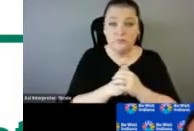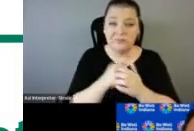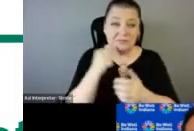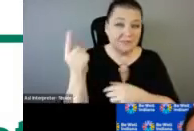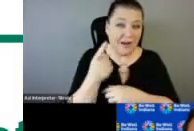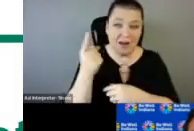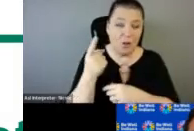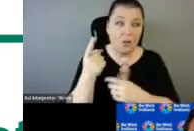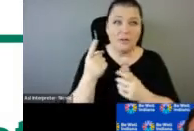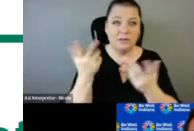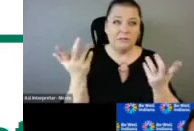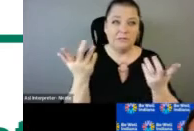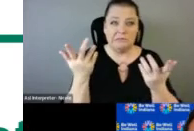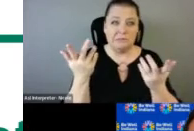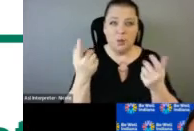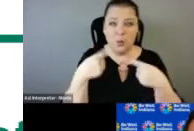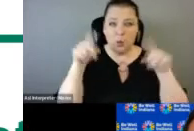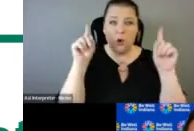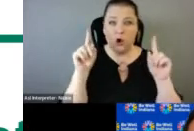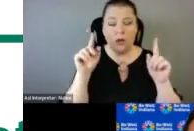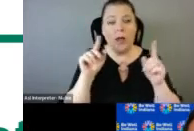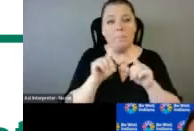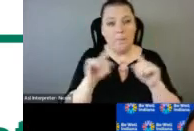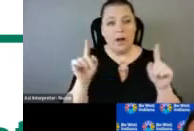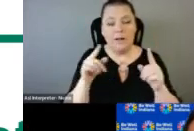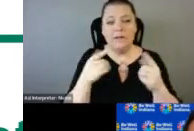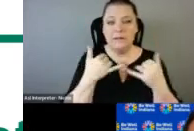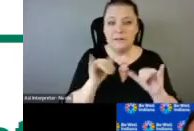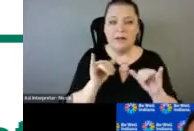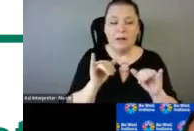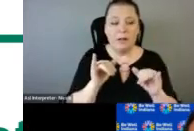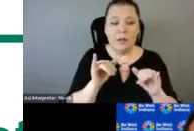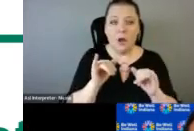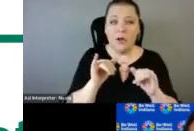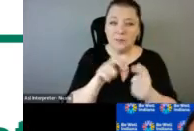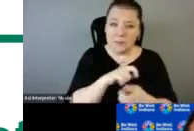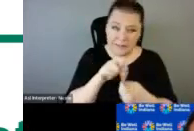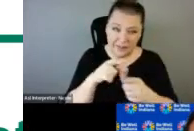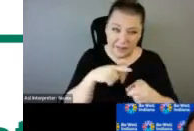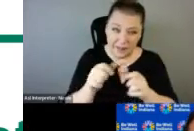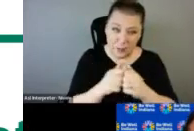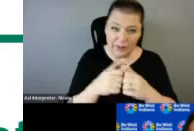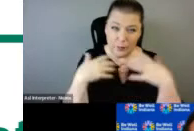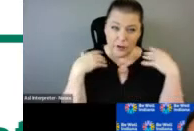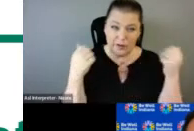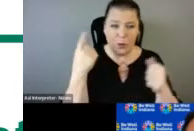it's aspirational, isn't always doesn't always work. And then in particular, with with recovery, we're always mindful, I saw this